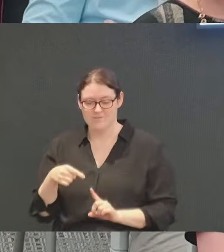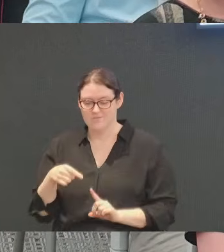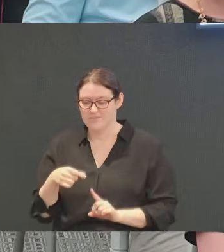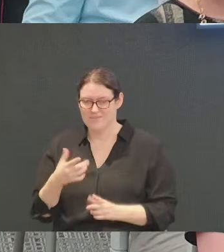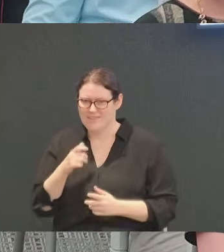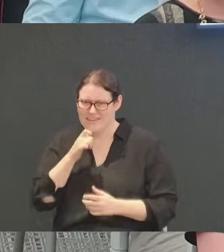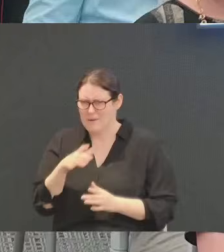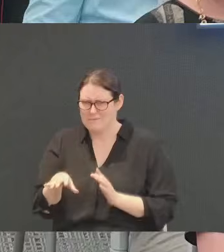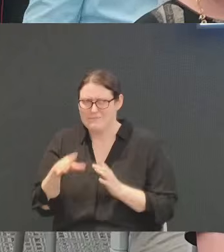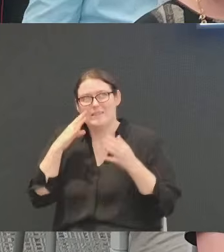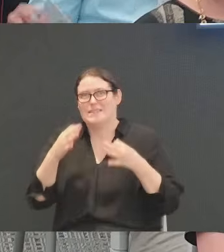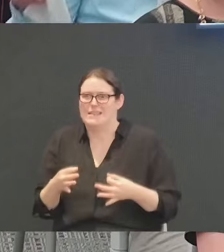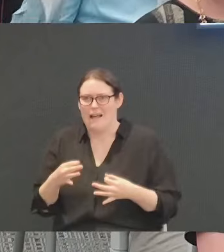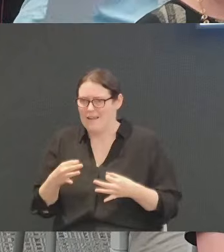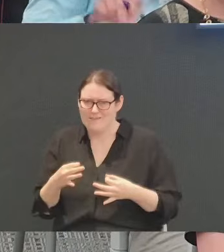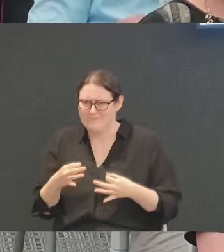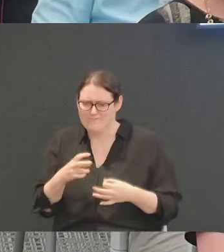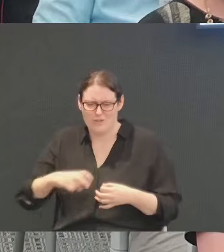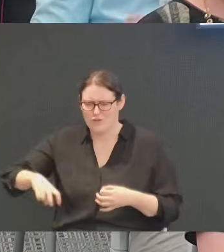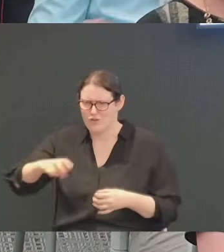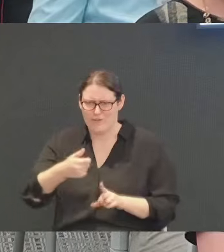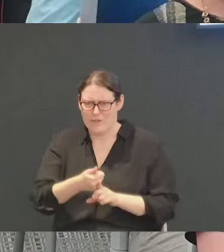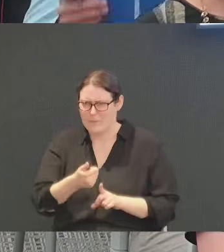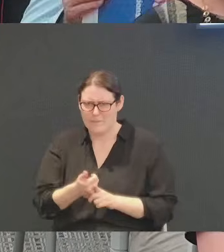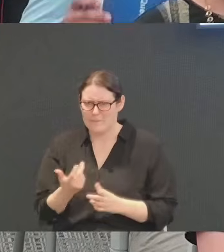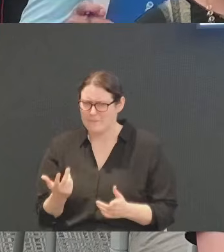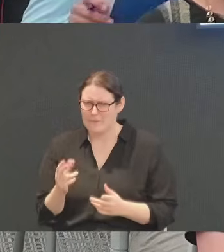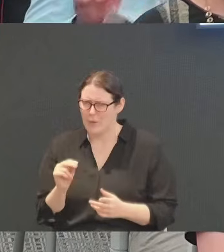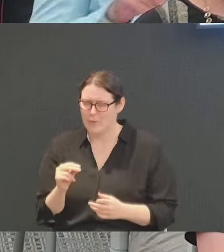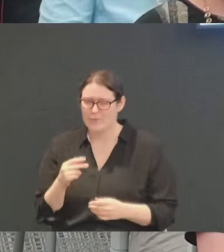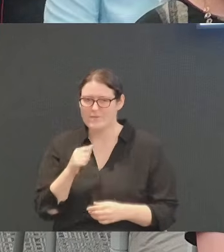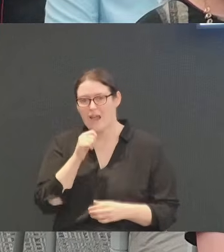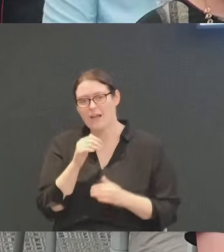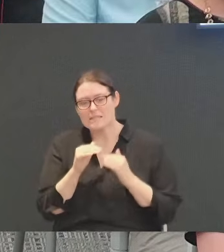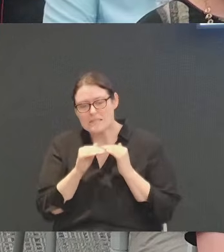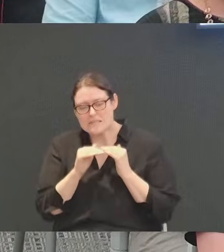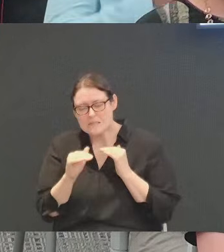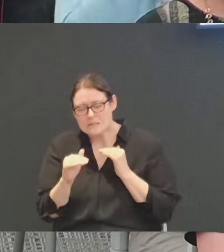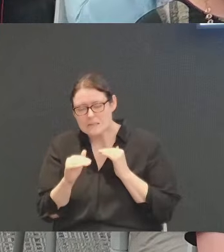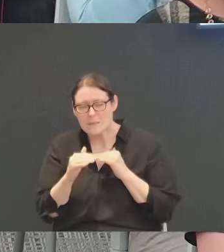path. They deserve more than a bare minimum. They deserve a fighting chance to break the cycle to